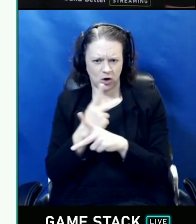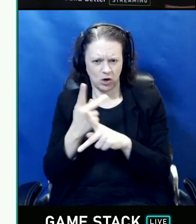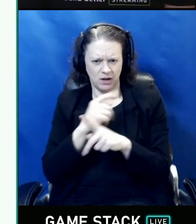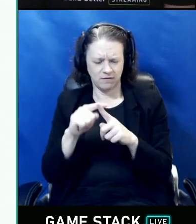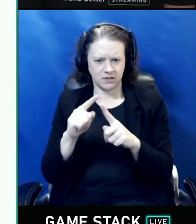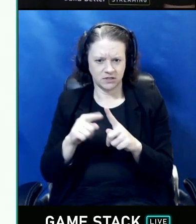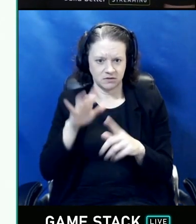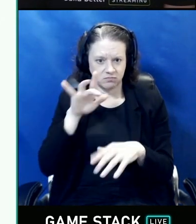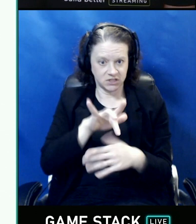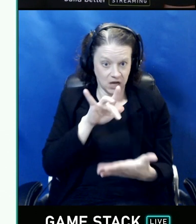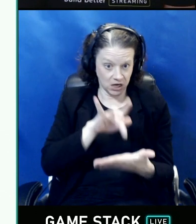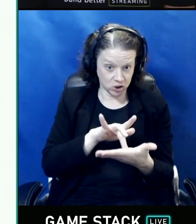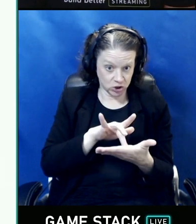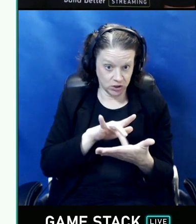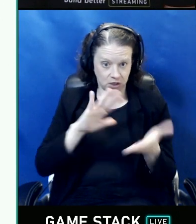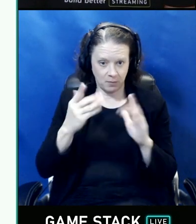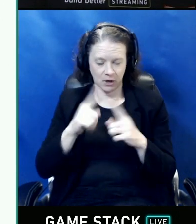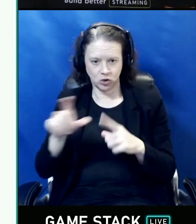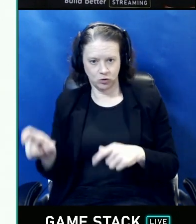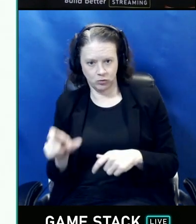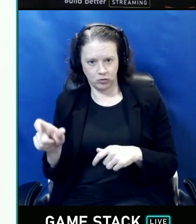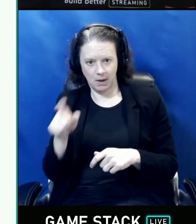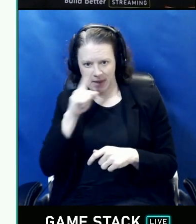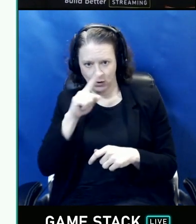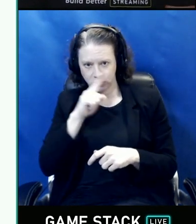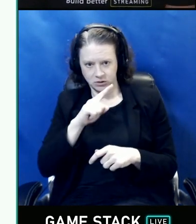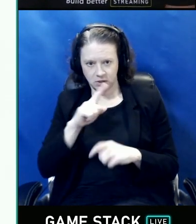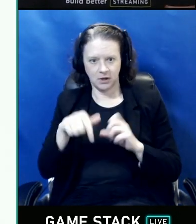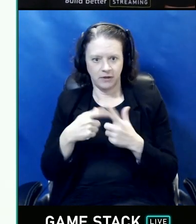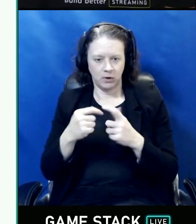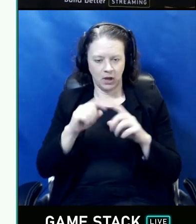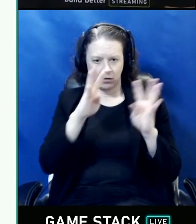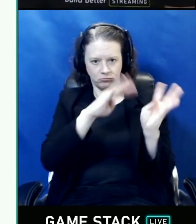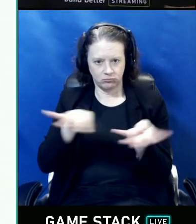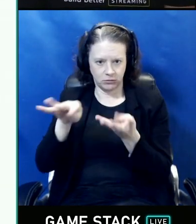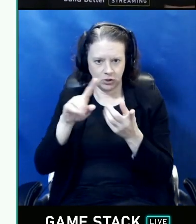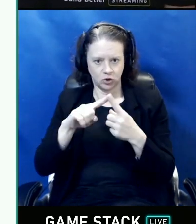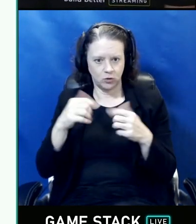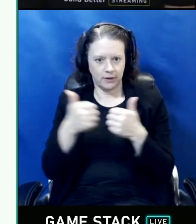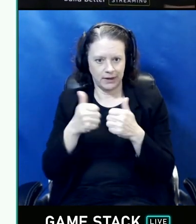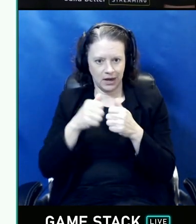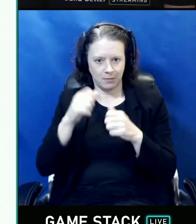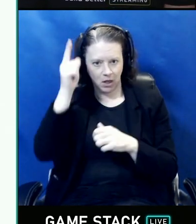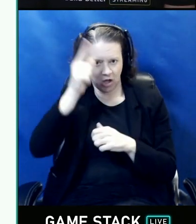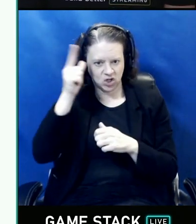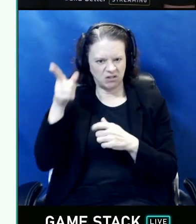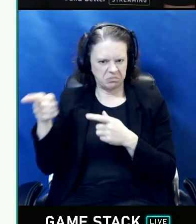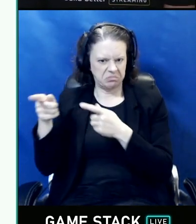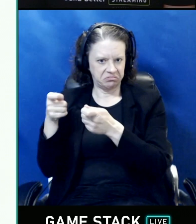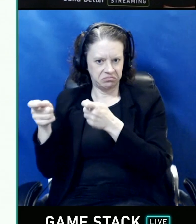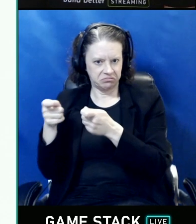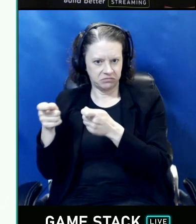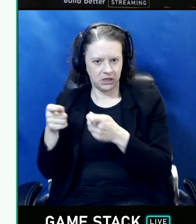We can then shuttle that event off to the game logic to handle. Of course, if Minecraft was written on top of the GDK,